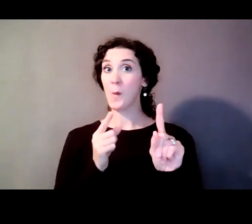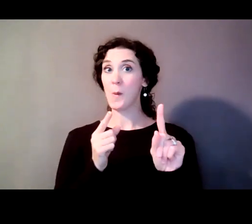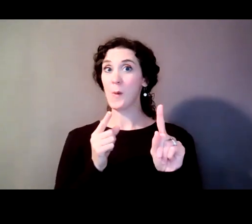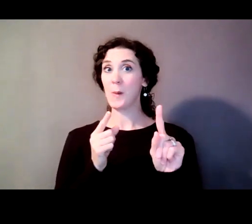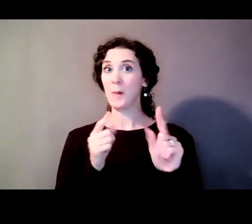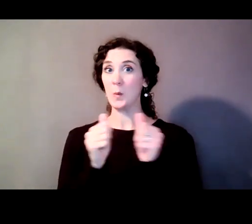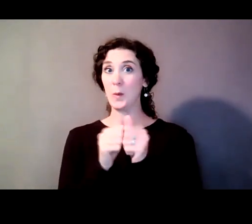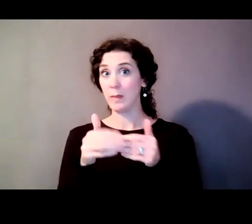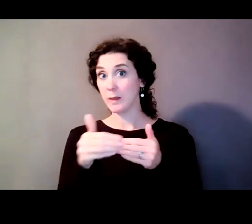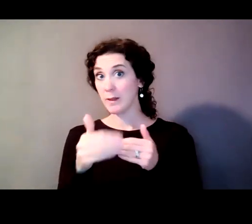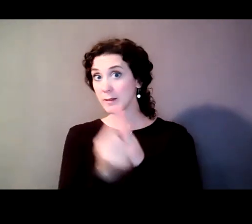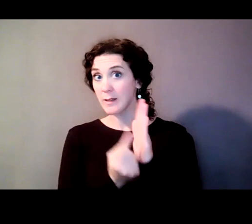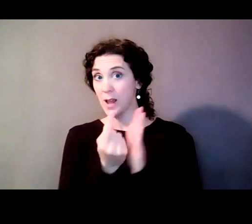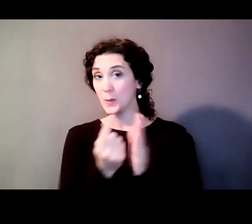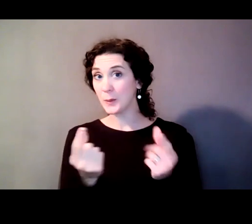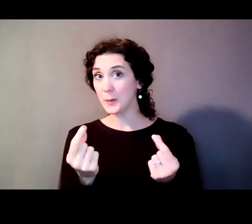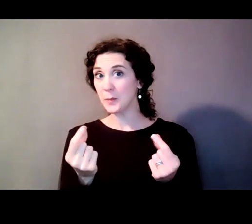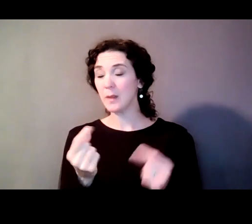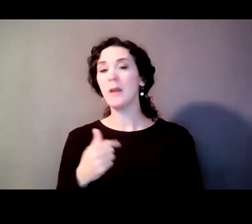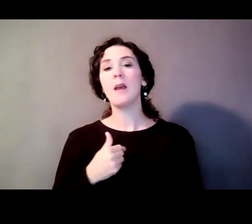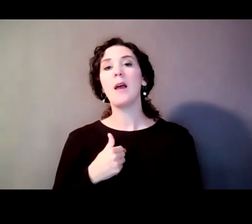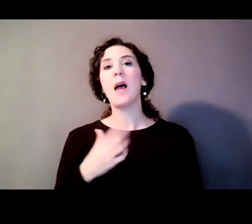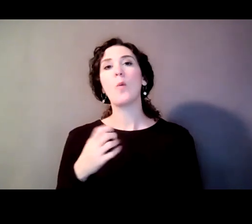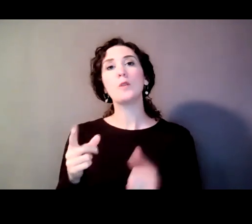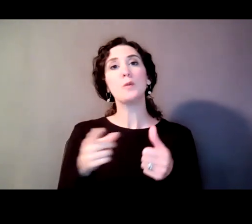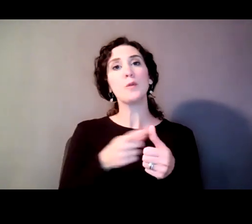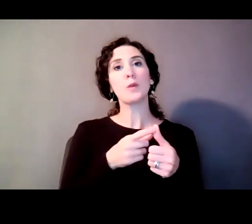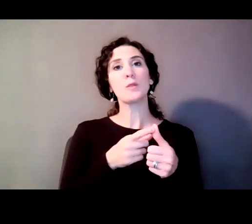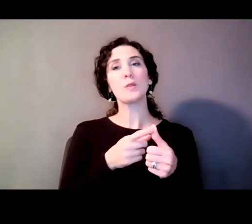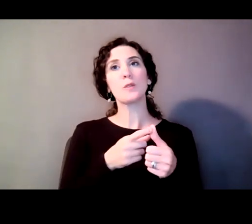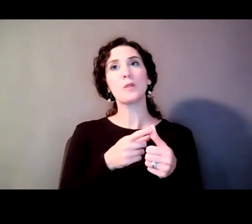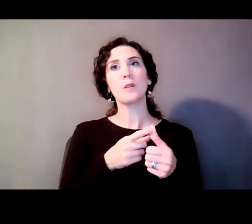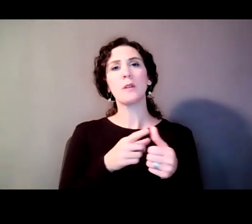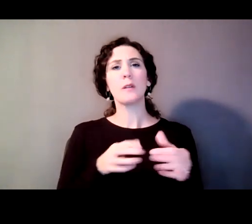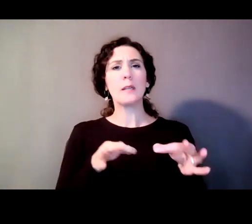we are together is to first ground you a little bit and where